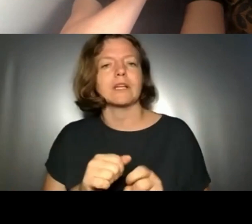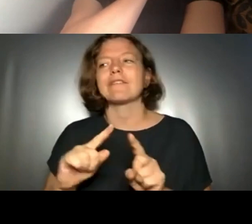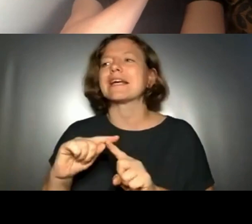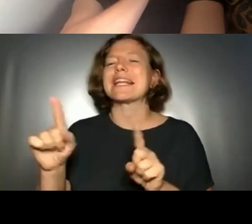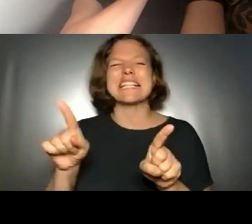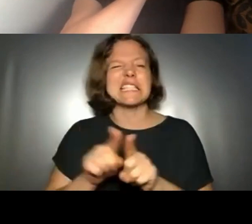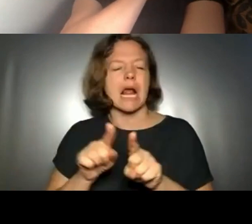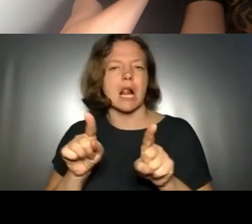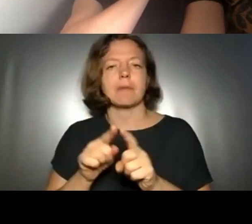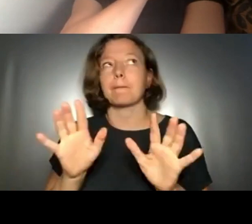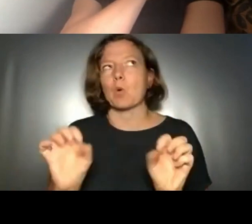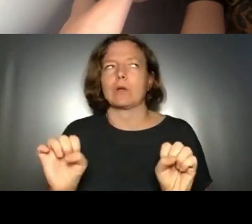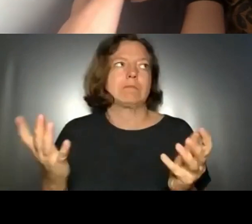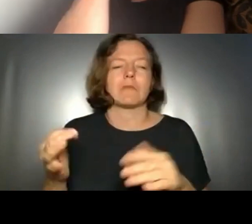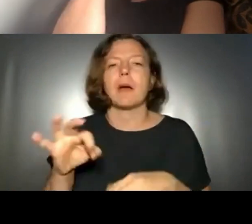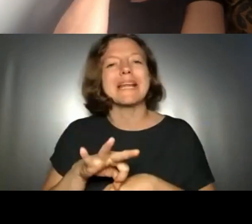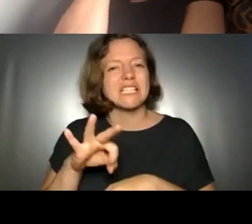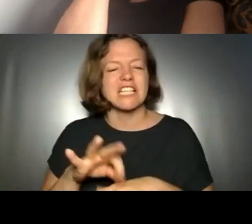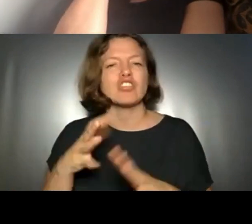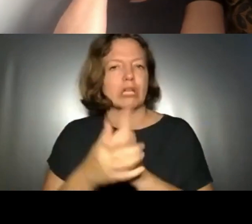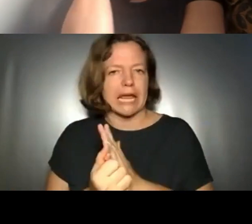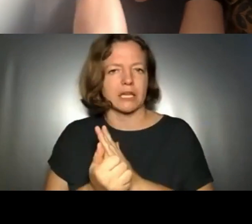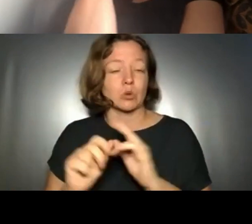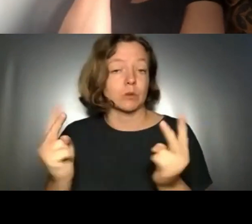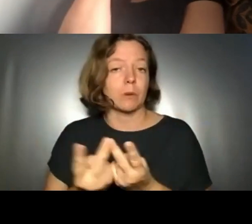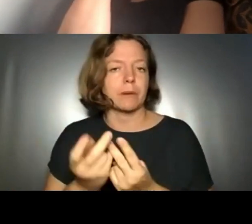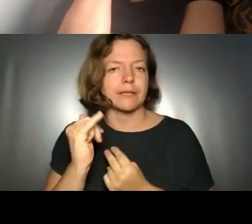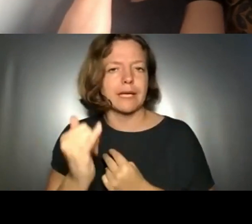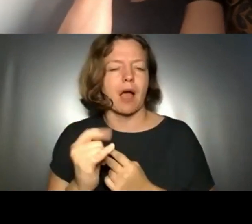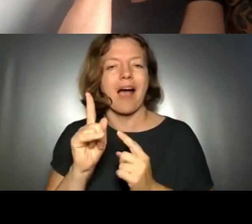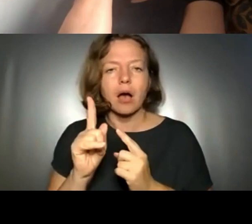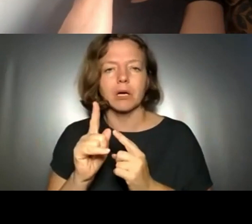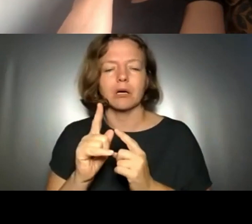that does not mean that we navigate the world in the same way.